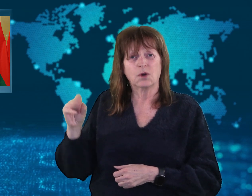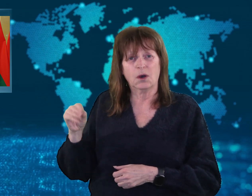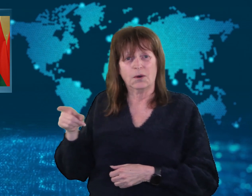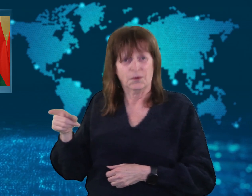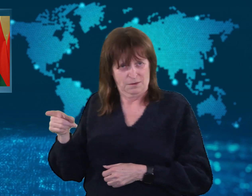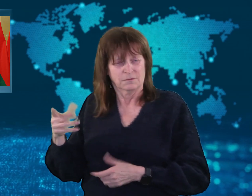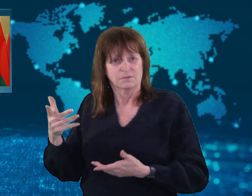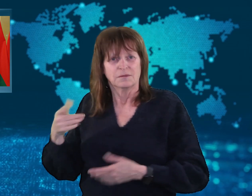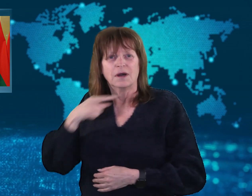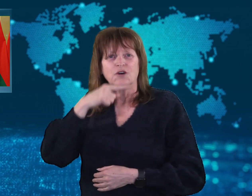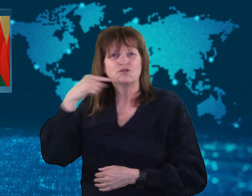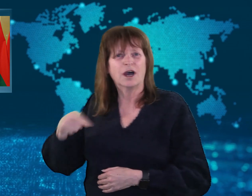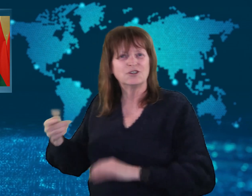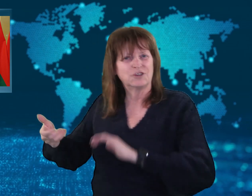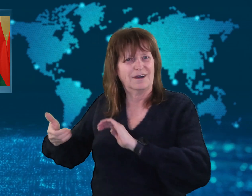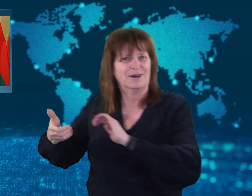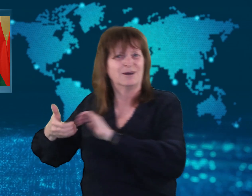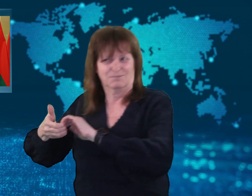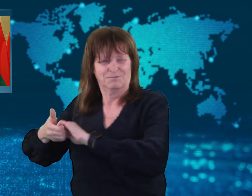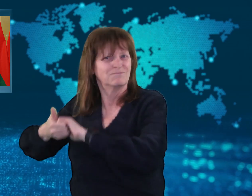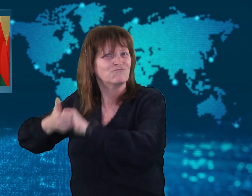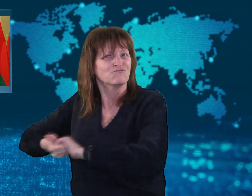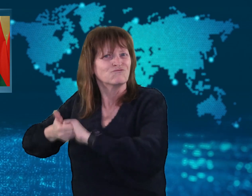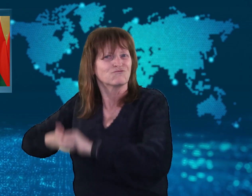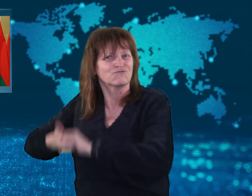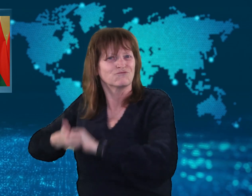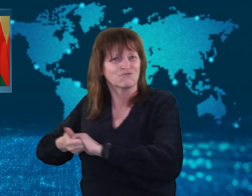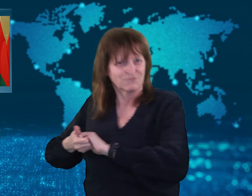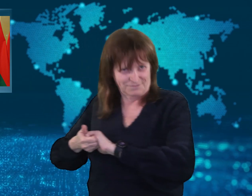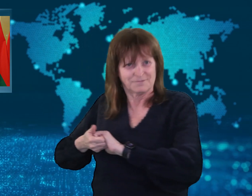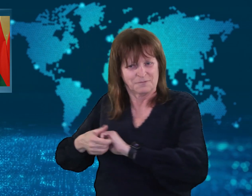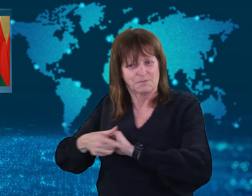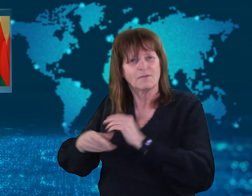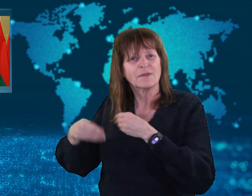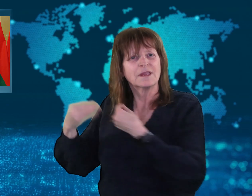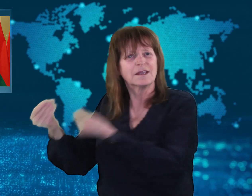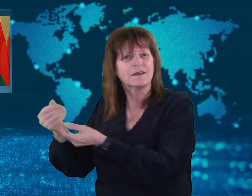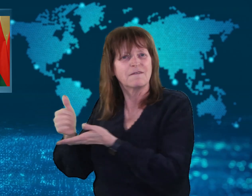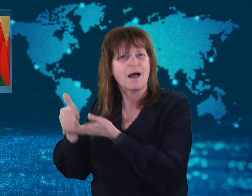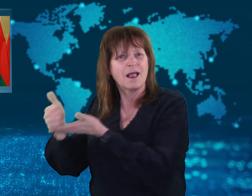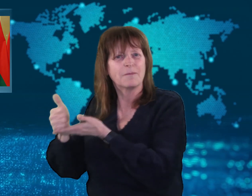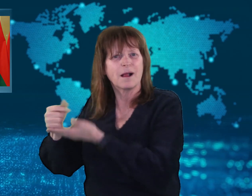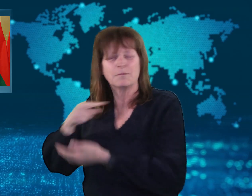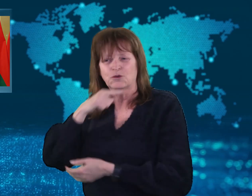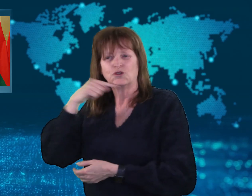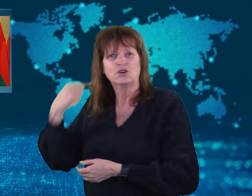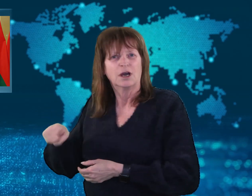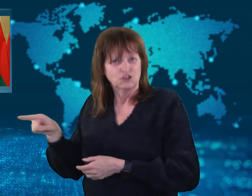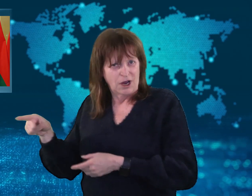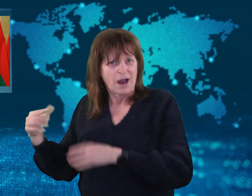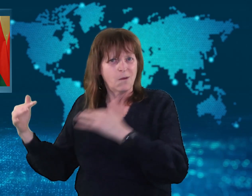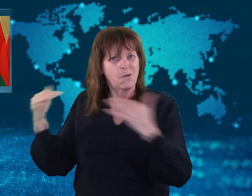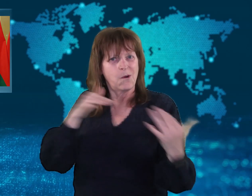and provided aid to Russia in the war.